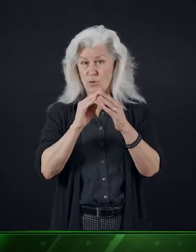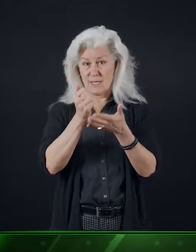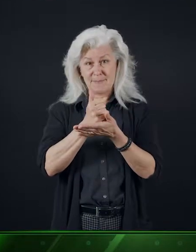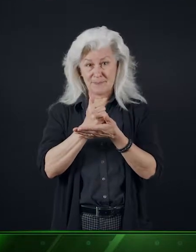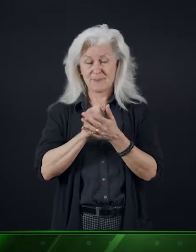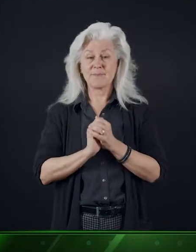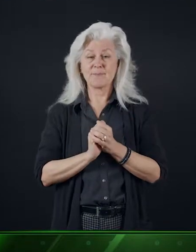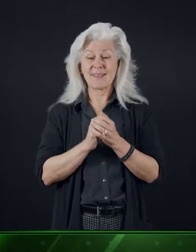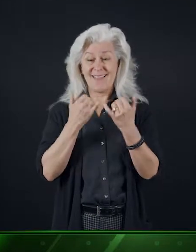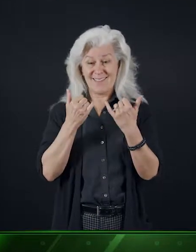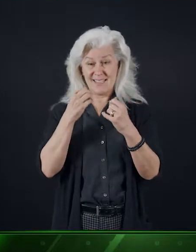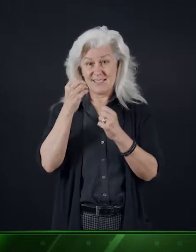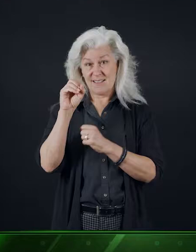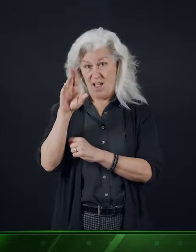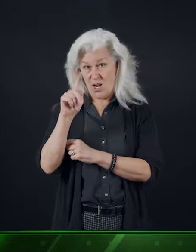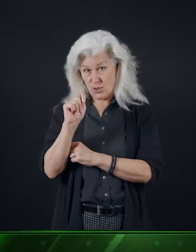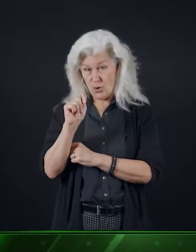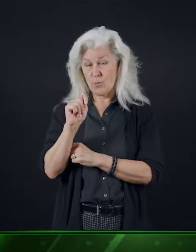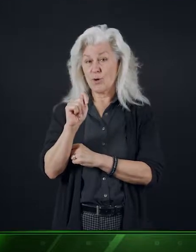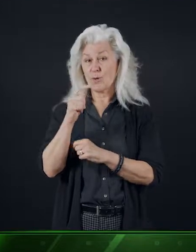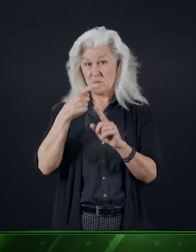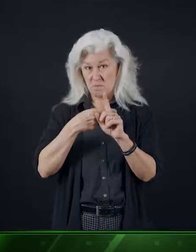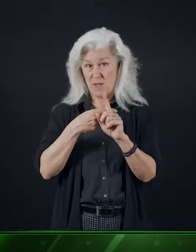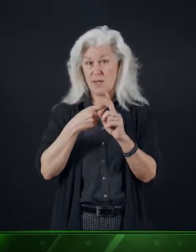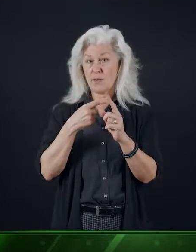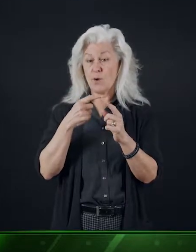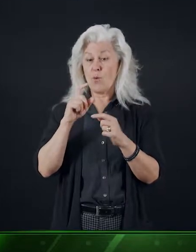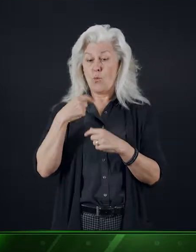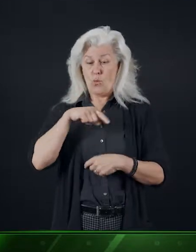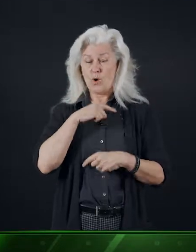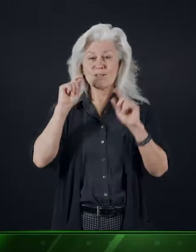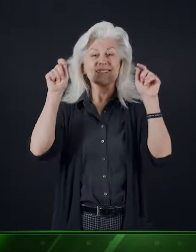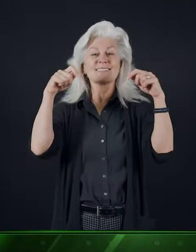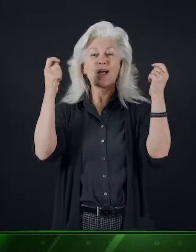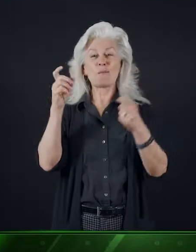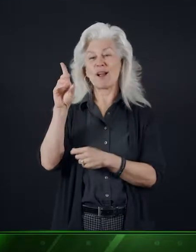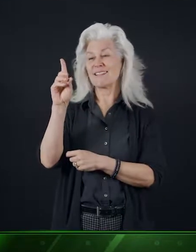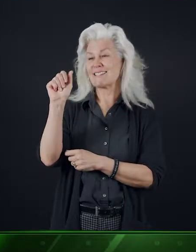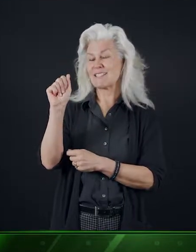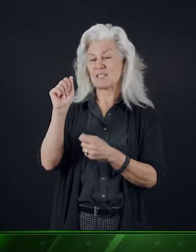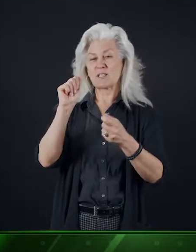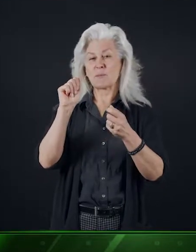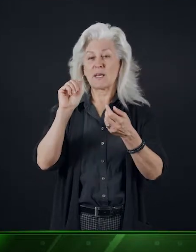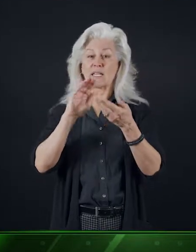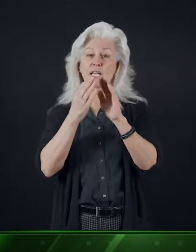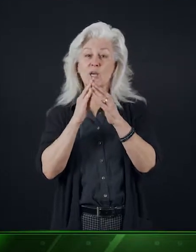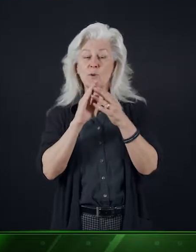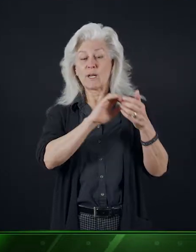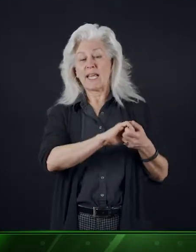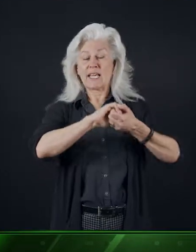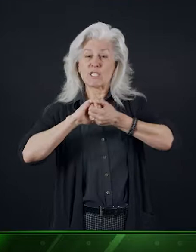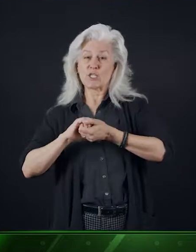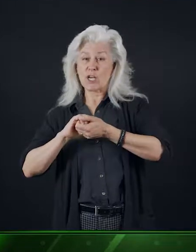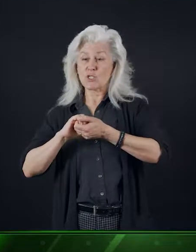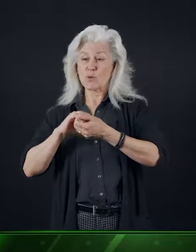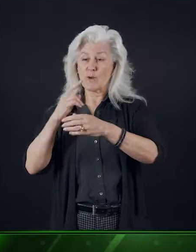So this October, Xbox is celebrating the disability community in conjunction with National Disability Employment Awareness Month.